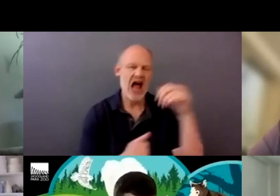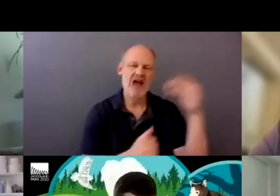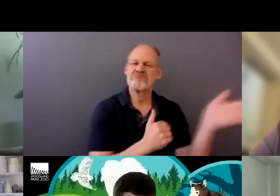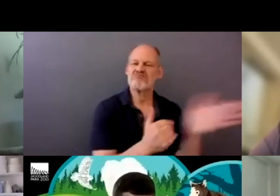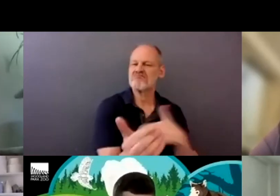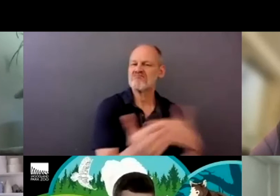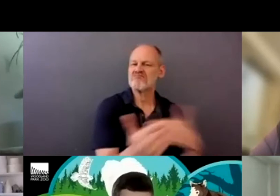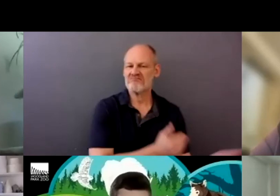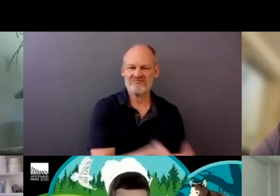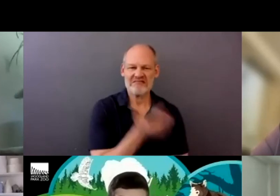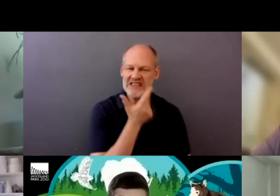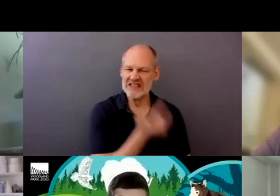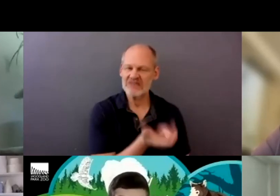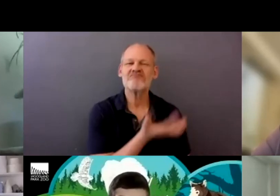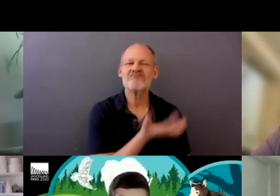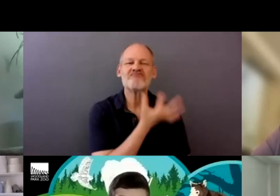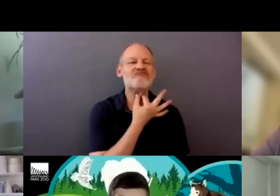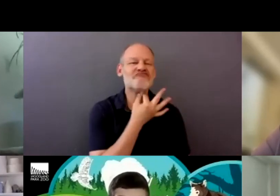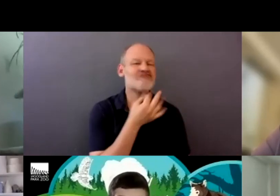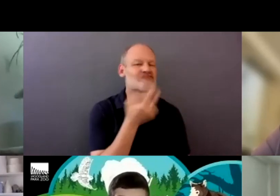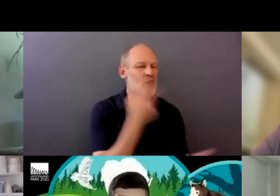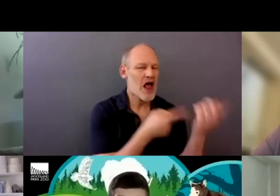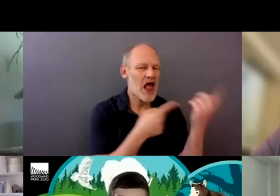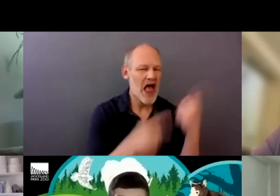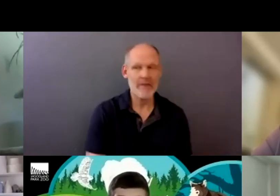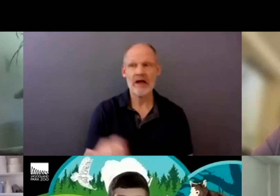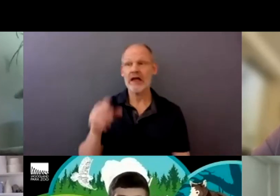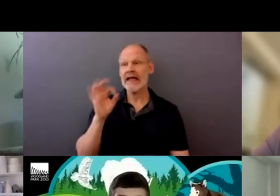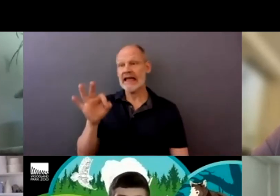it's not unusual to see visitors standing in front of a painting and go,